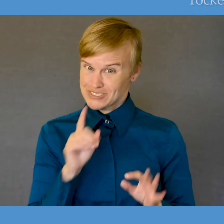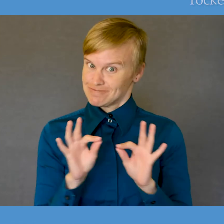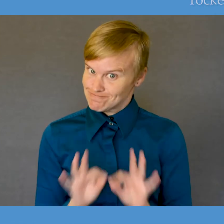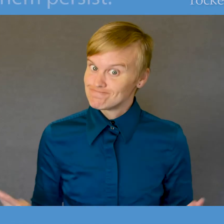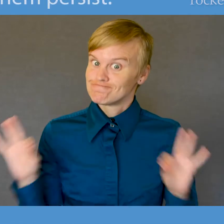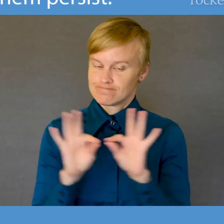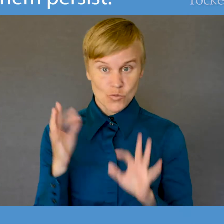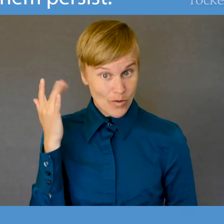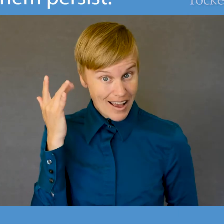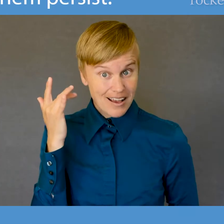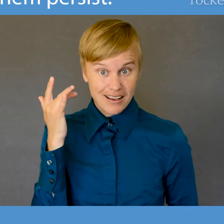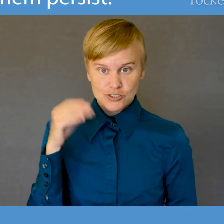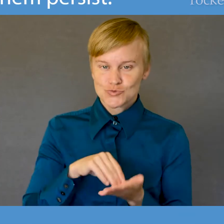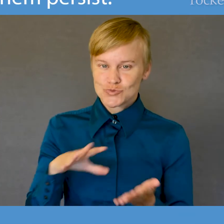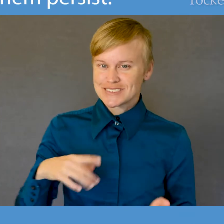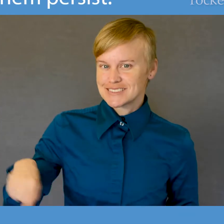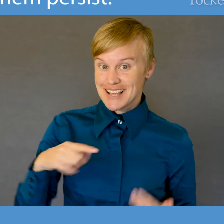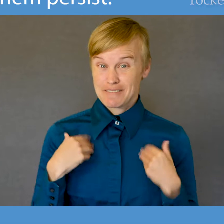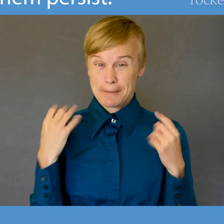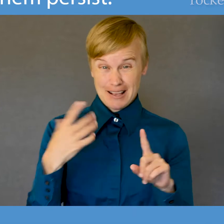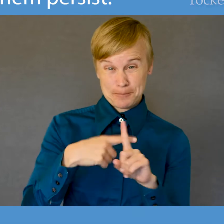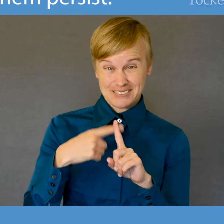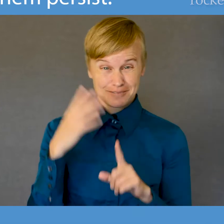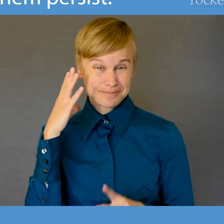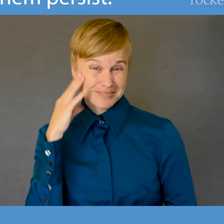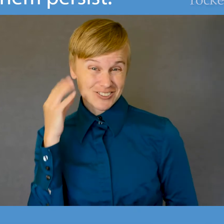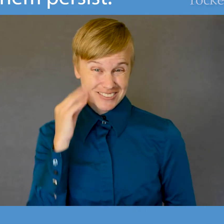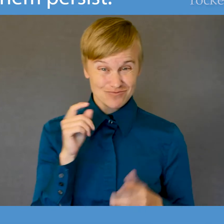This really matters because students who have had a lot of positive experiences